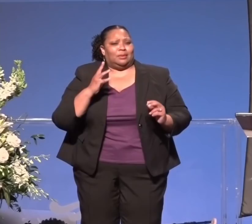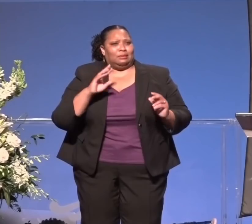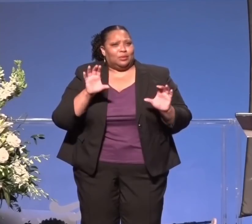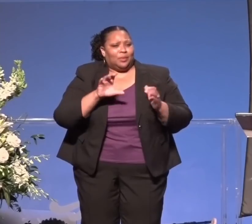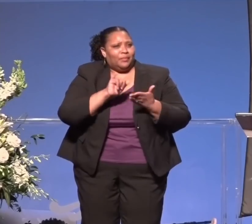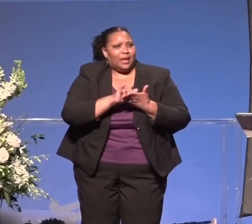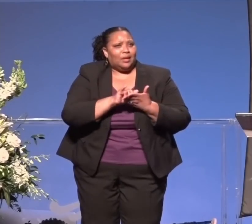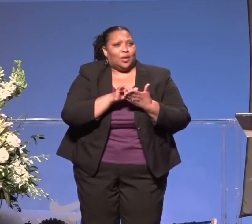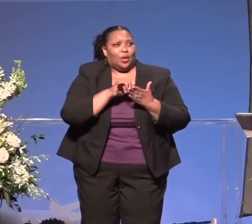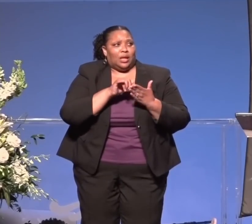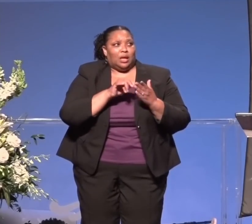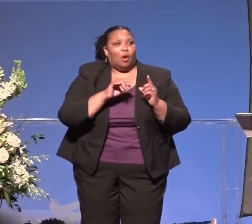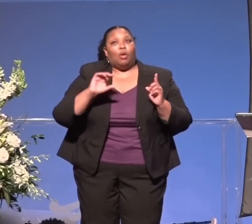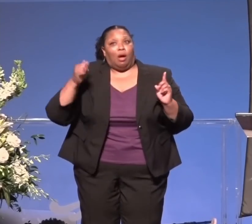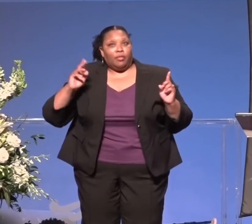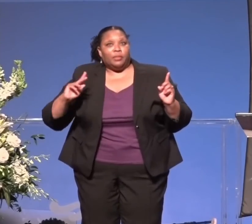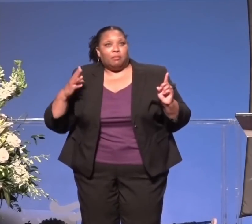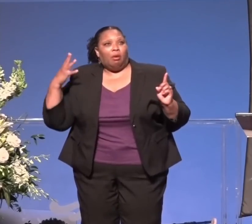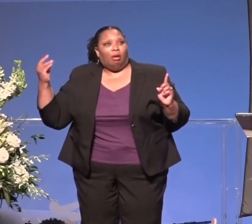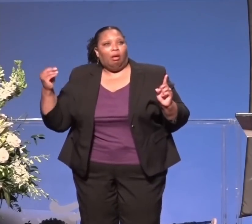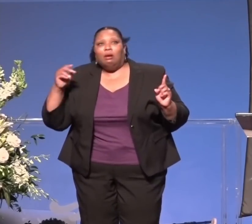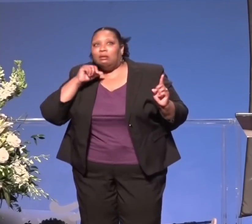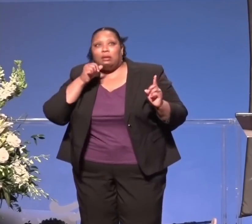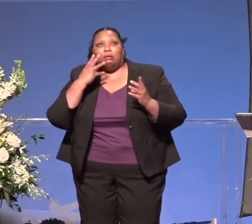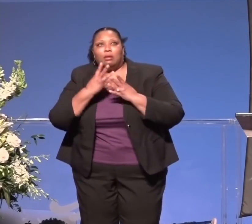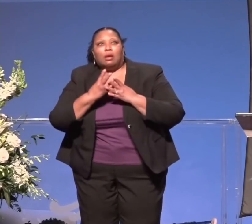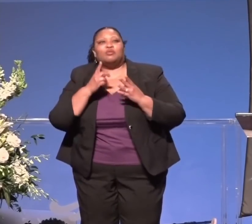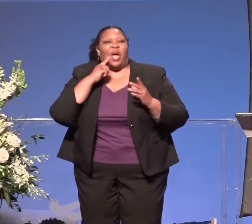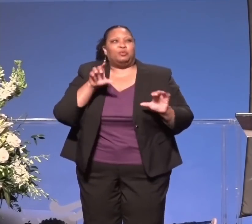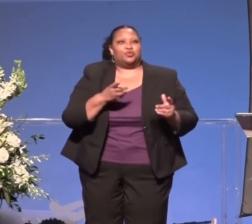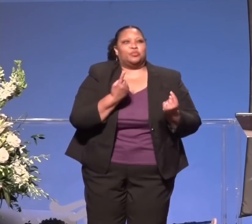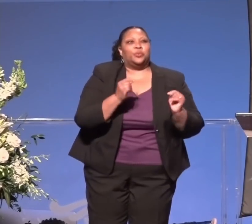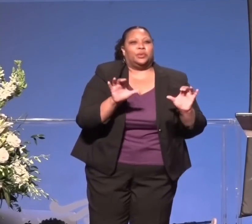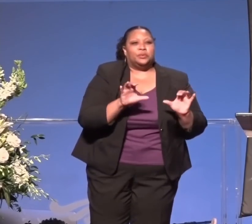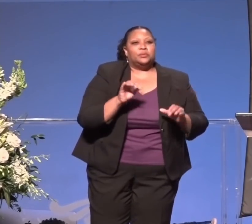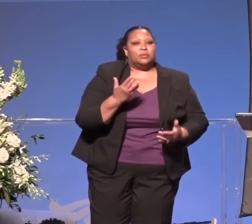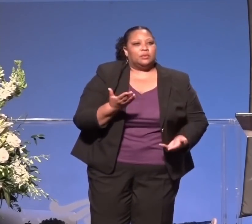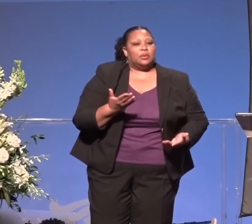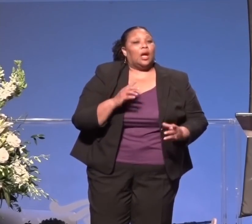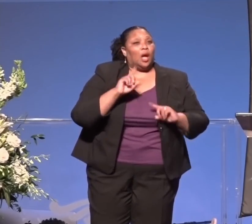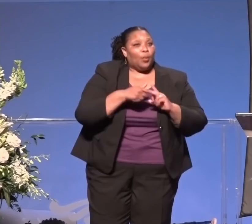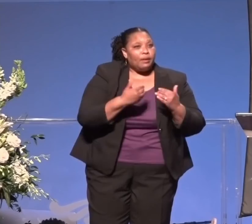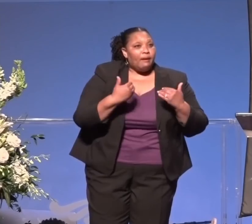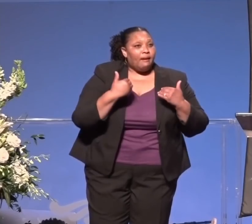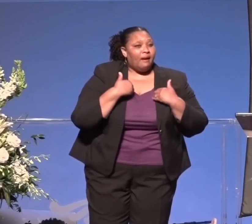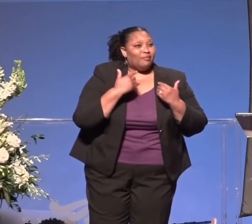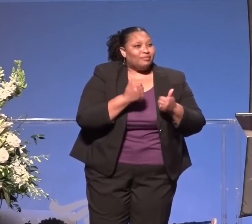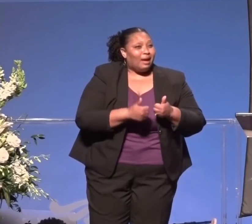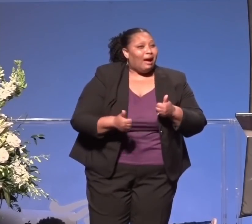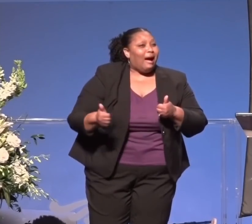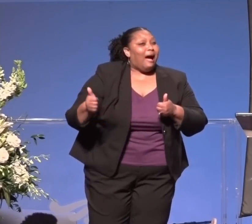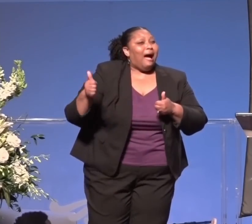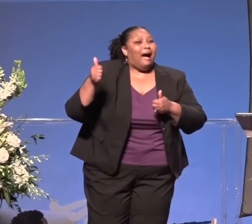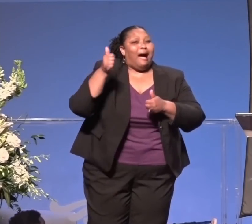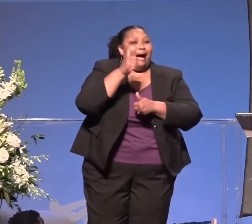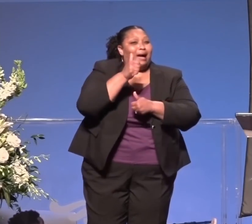GOT AWAY WITH IT? WHO TAUGHT THESE COPS THEY COULD DO THIS TO GEORGE EXCEPT THE